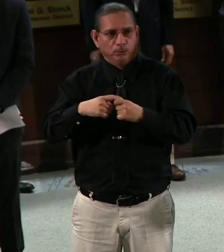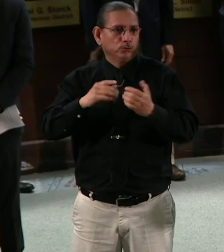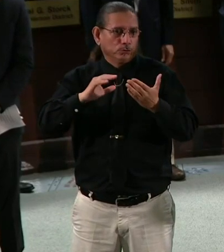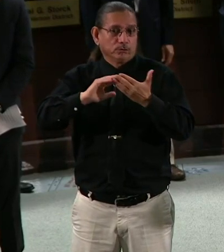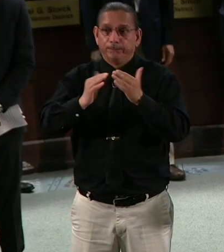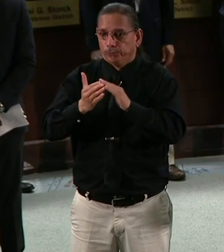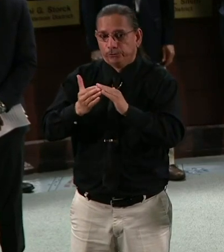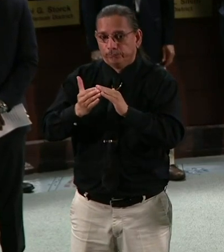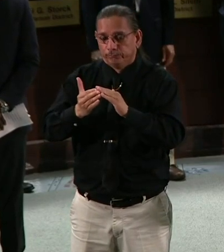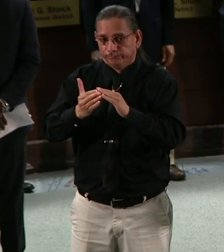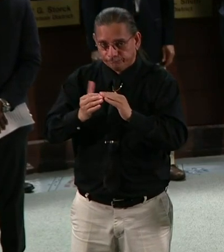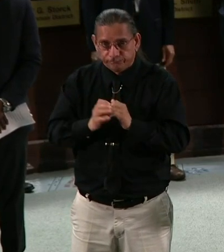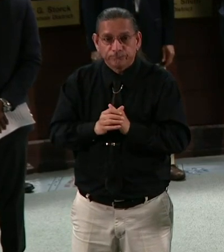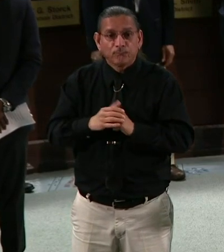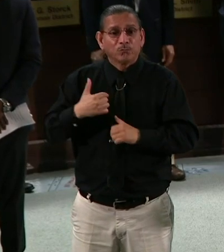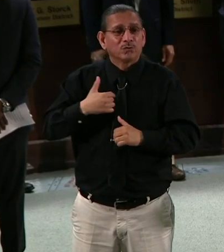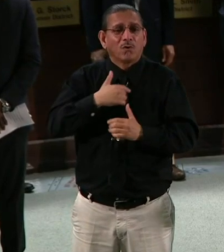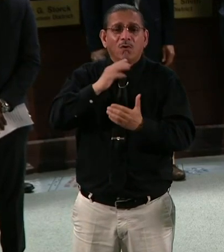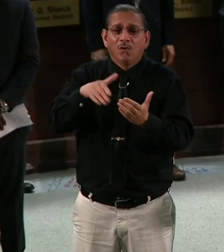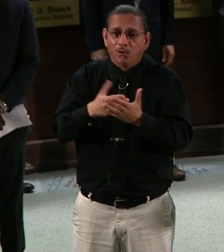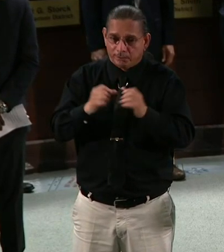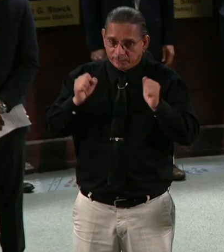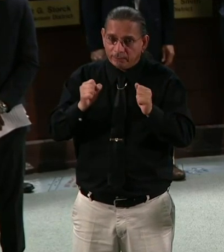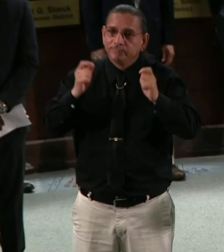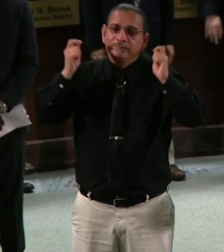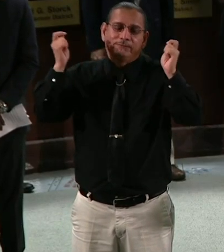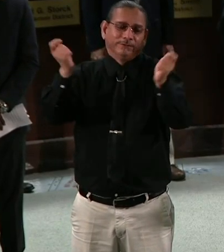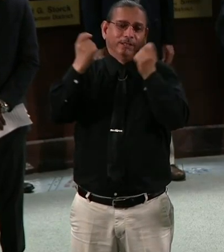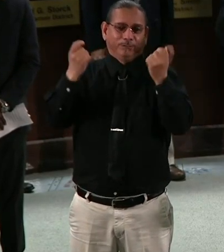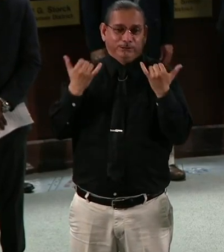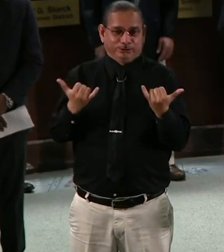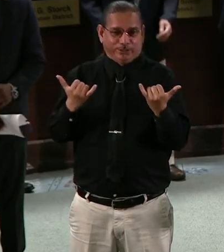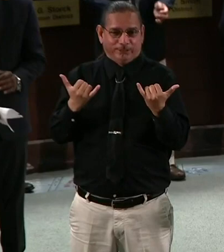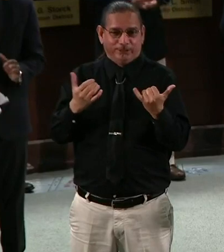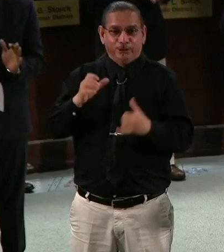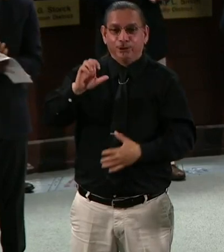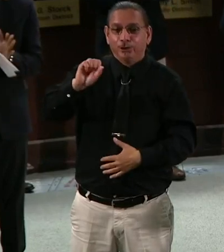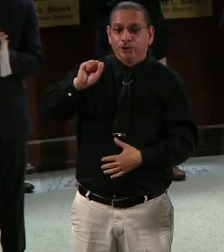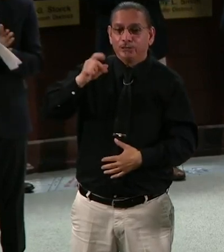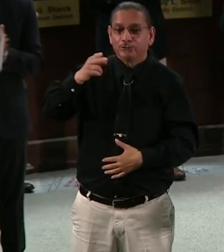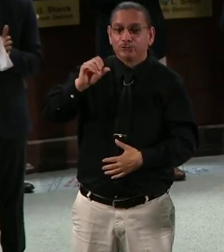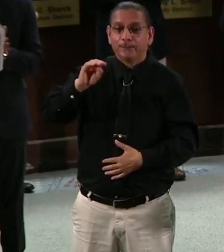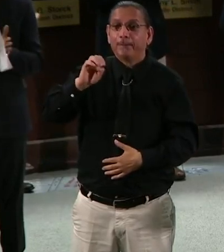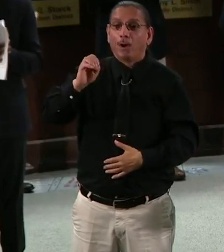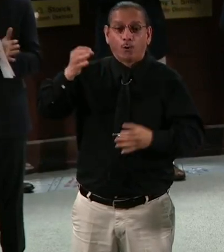WITH OUR LATINO COMMUNITIES. AND I THINK WE CAN ALL